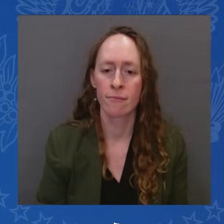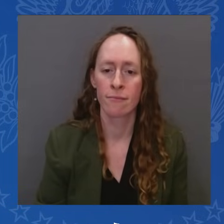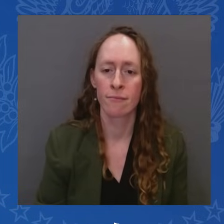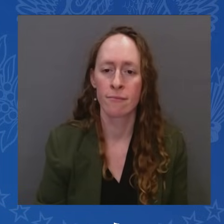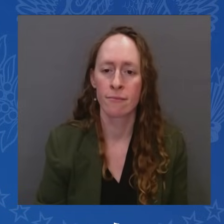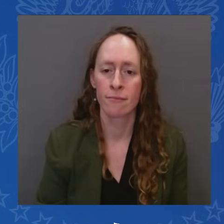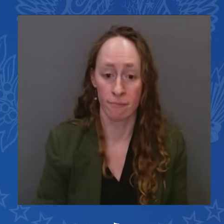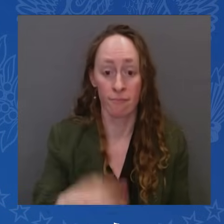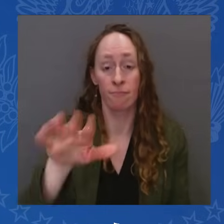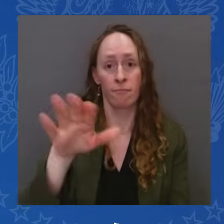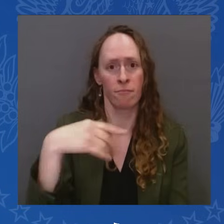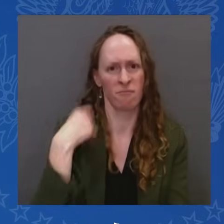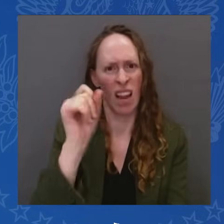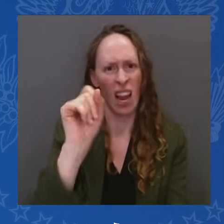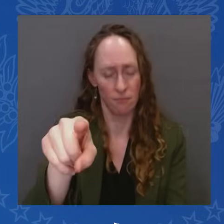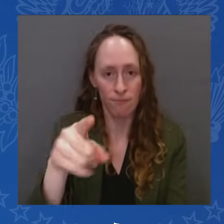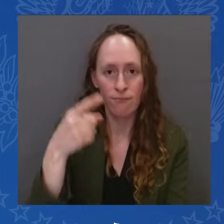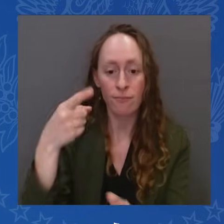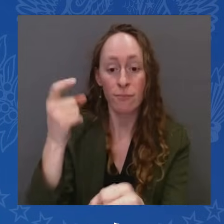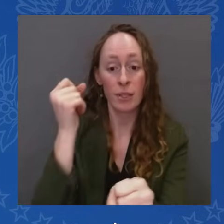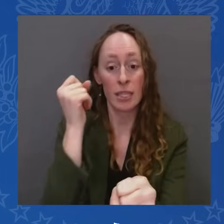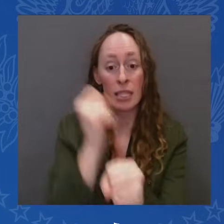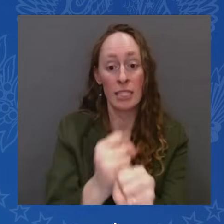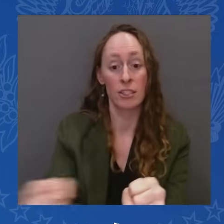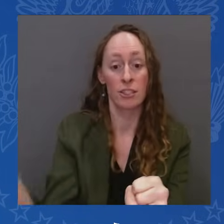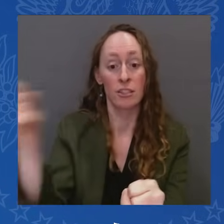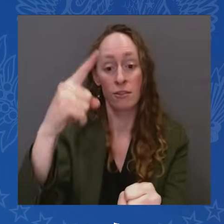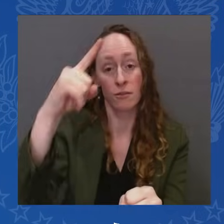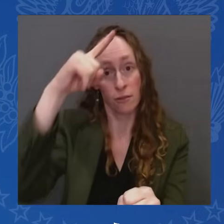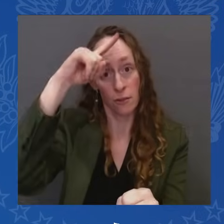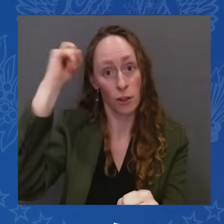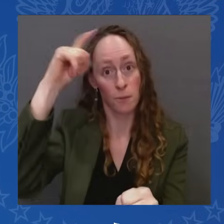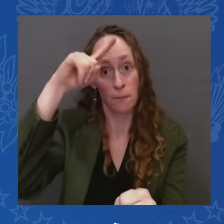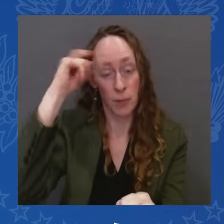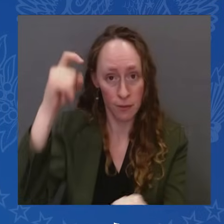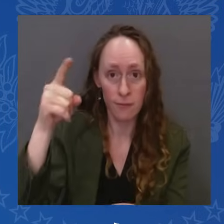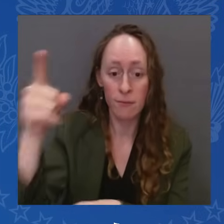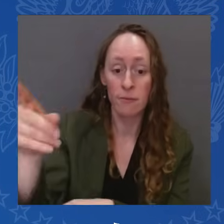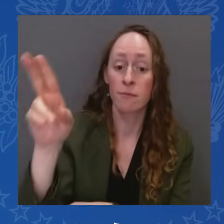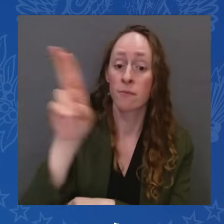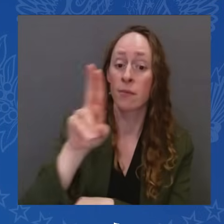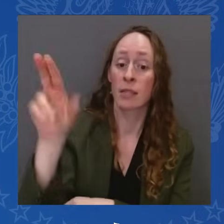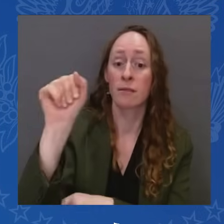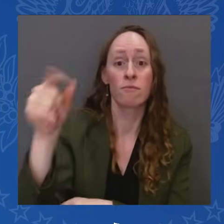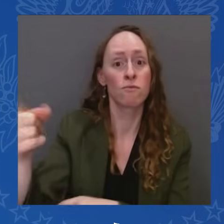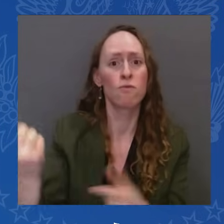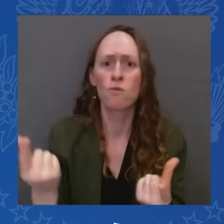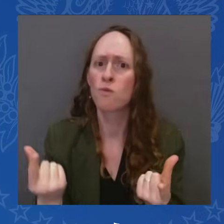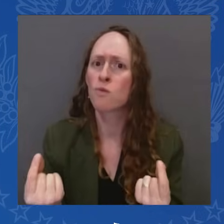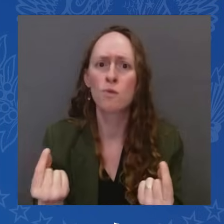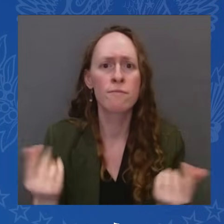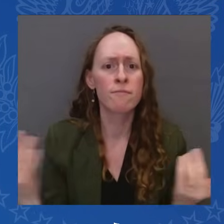will host an anniversary NATO Summit -- Summit in Washington, D.C., which --